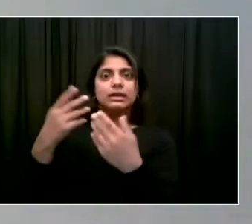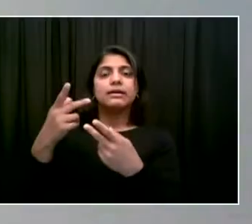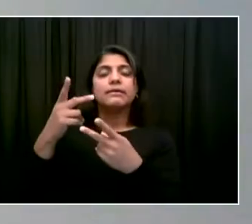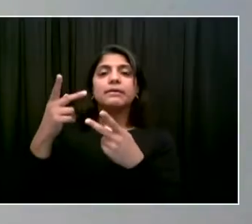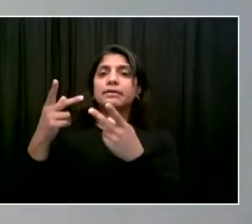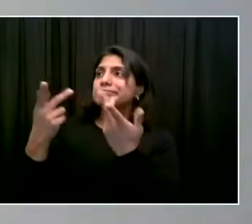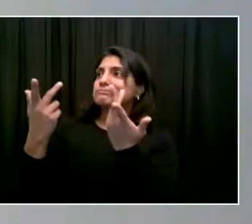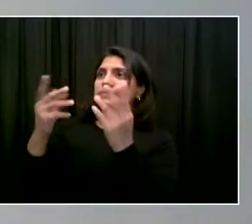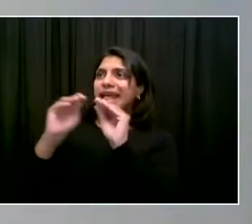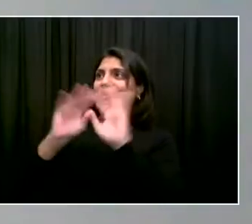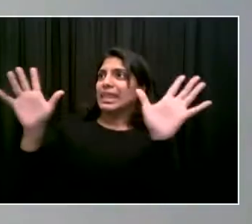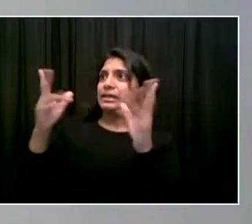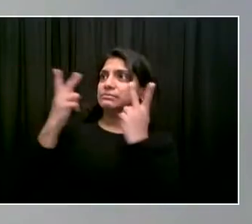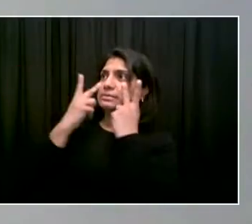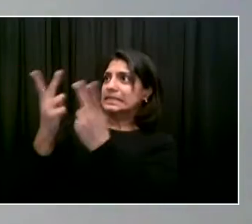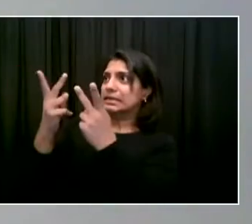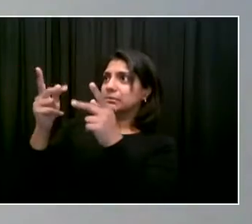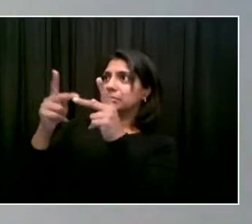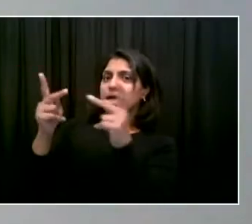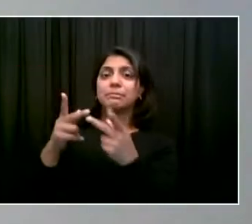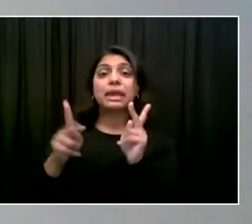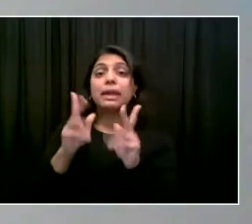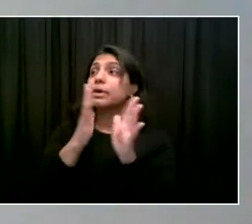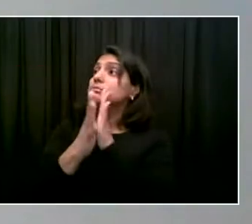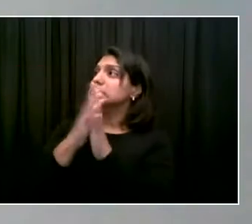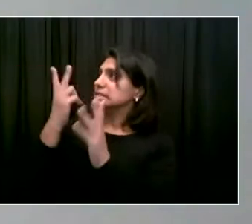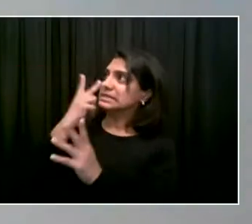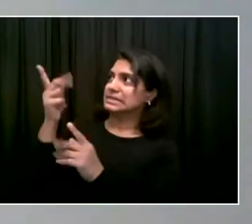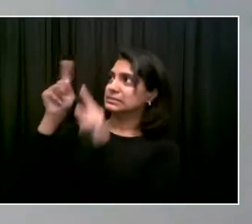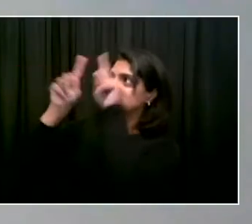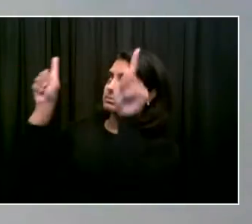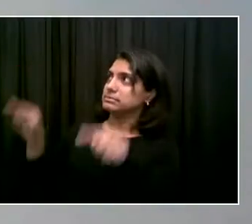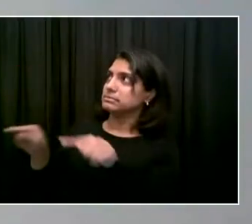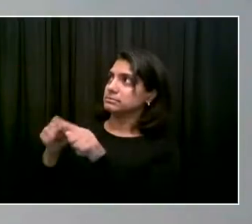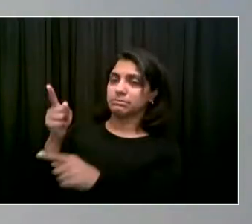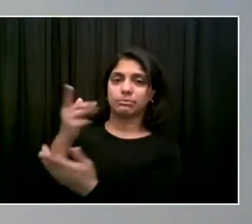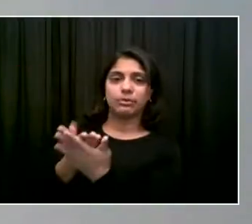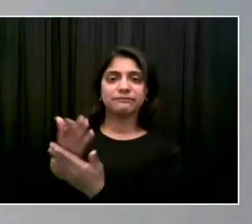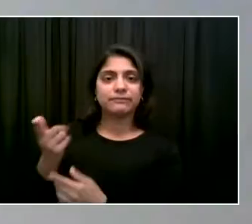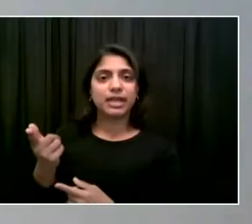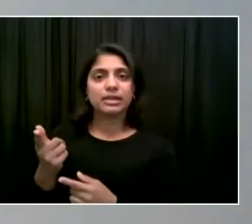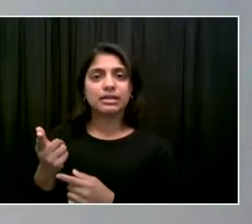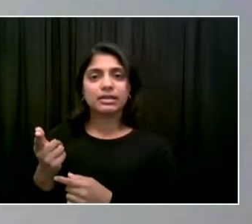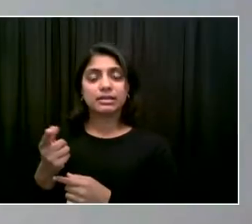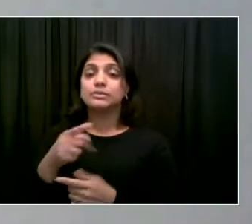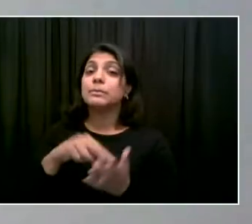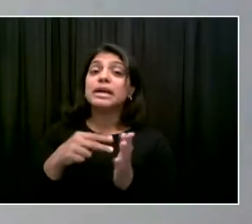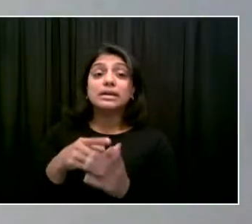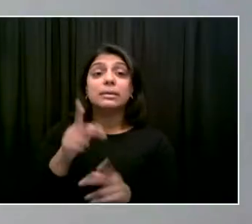CAN USE AS AN AFFIRMATION VISIBLE LOCATION TO SHOW AND DEMONSTRATE THAT